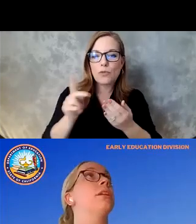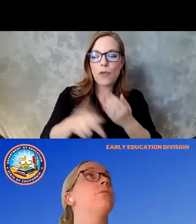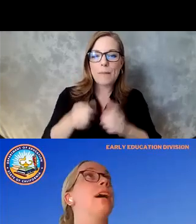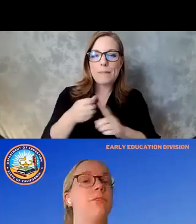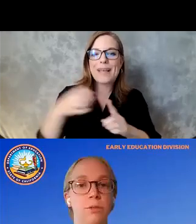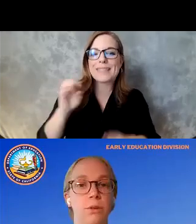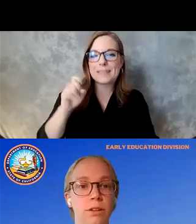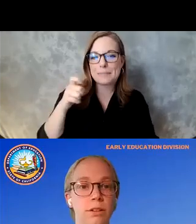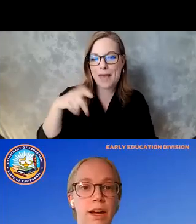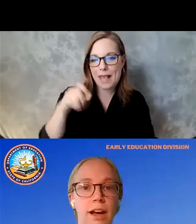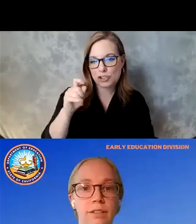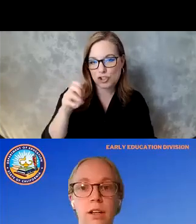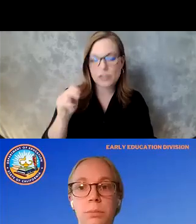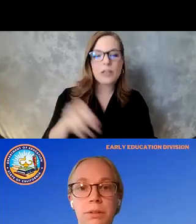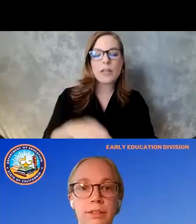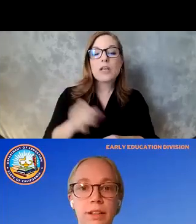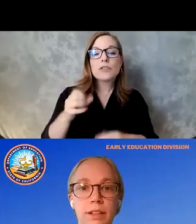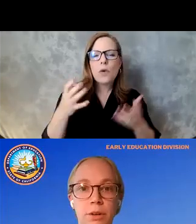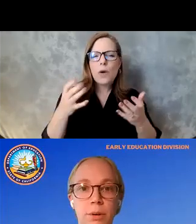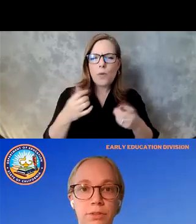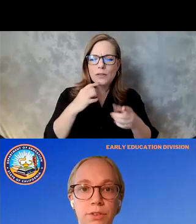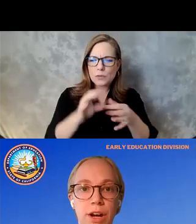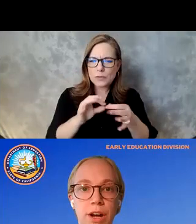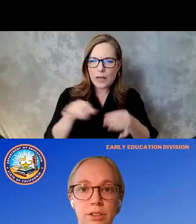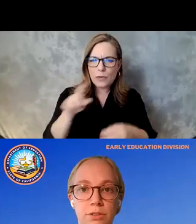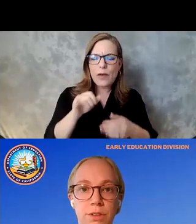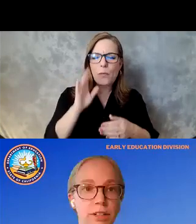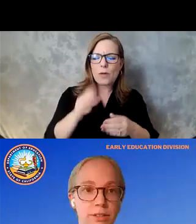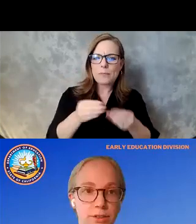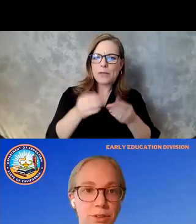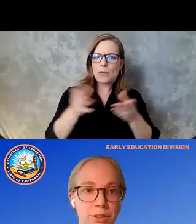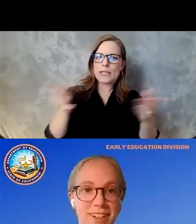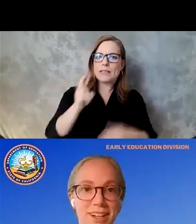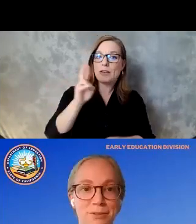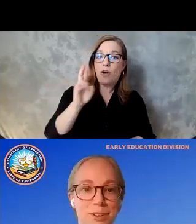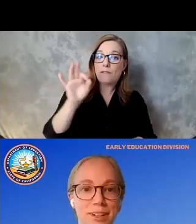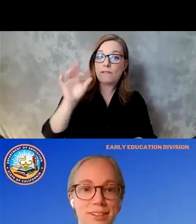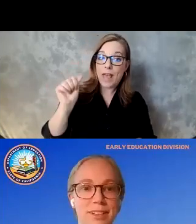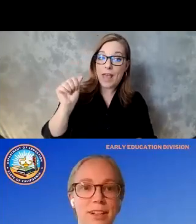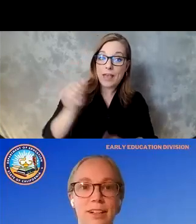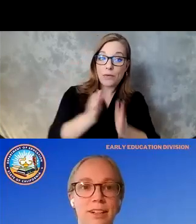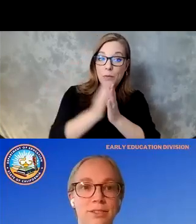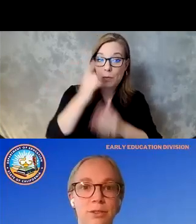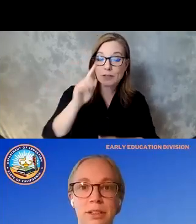you all that we will be releasing a Request for Applications very soon for this. So we